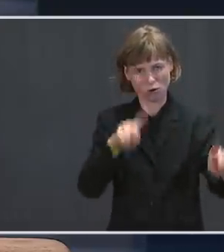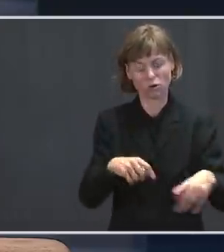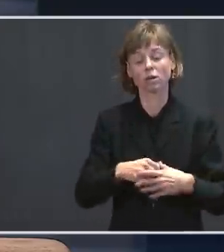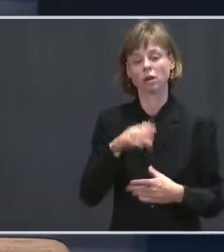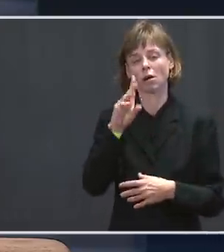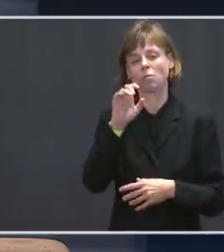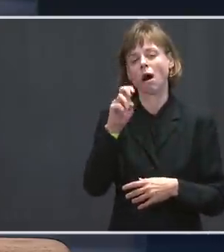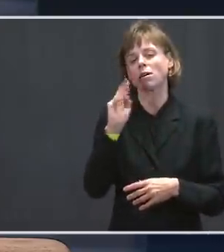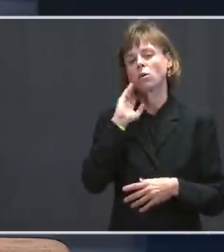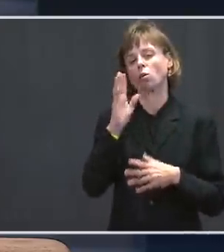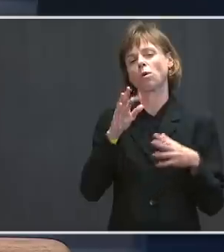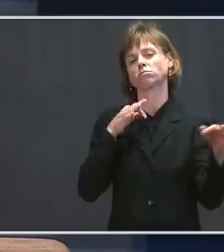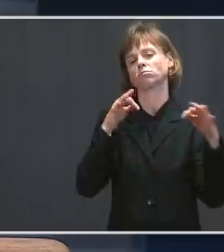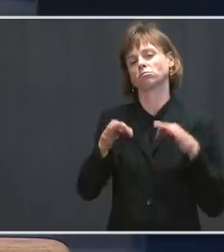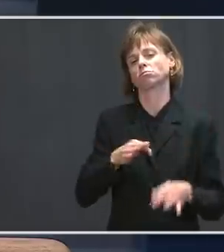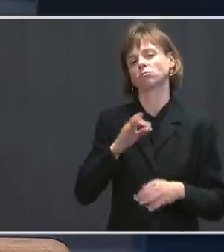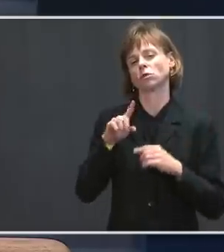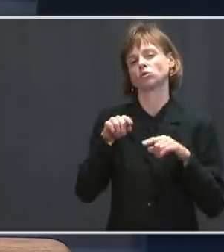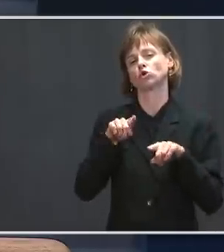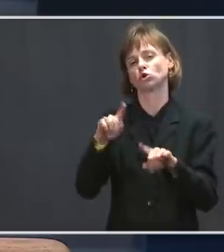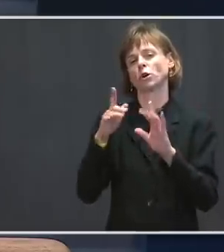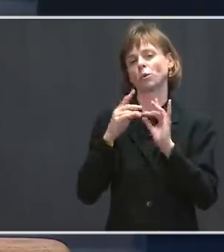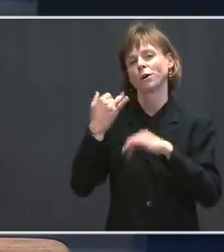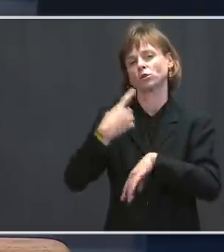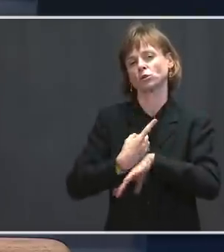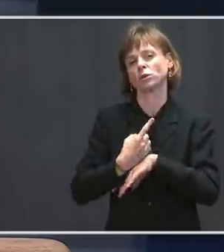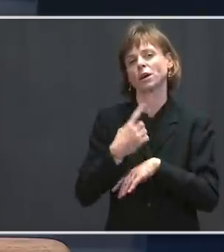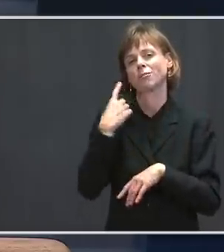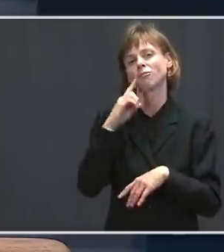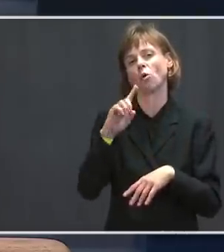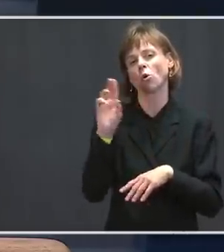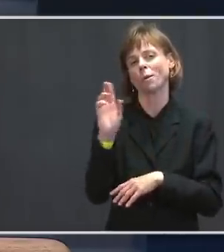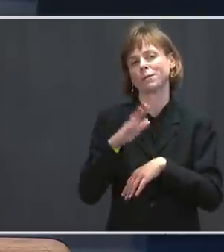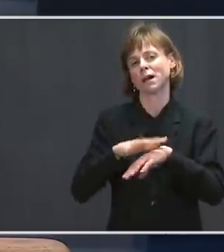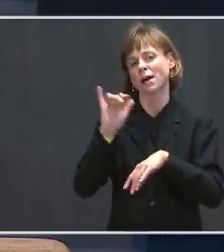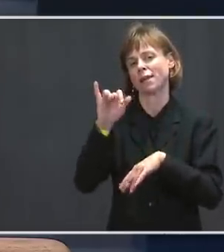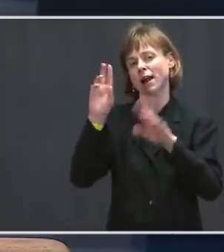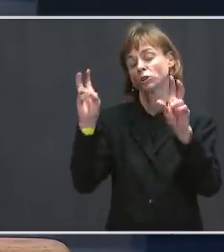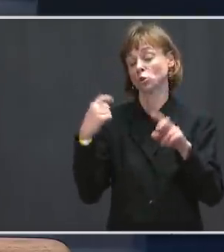he has done to Republicans on the issue, and we believe we can work with the Congress